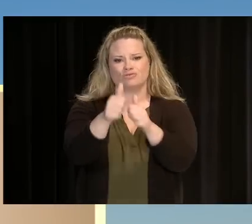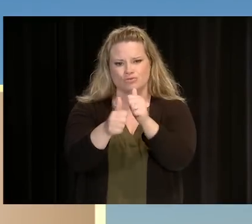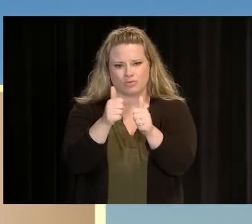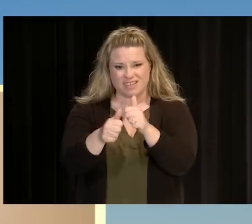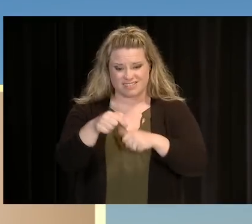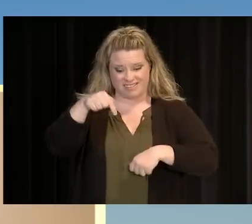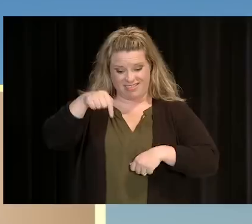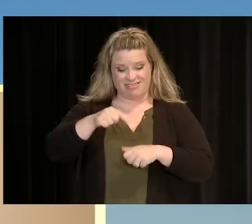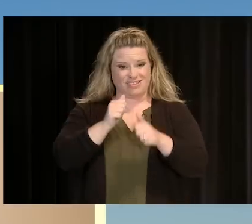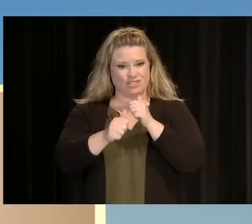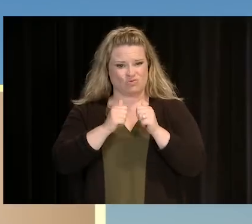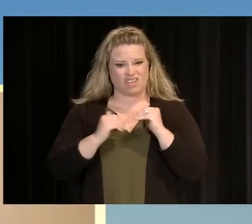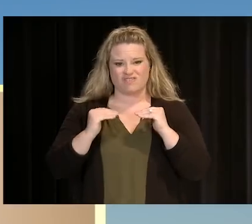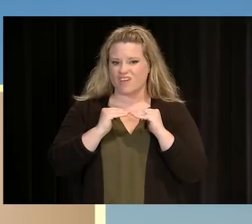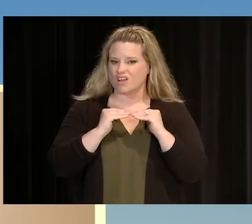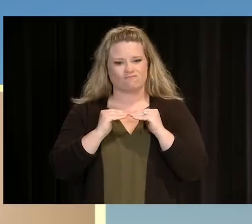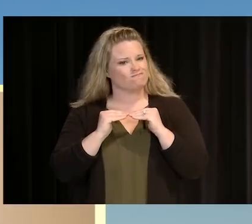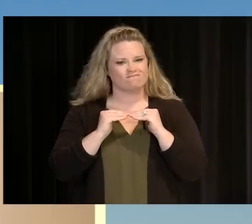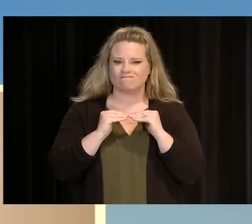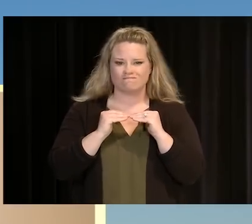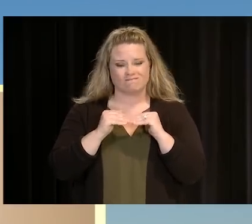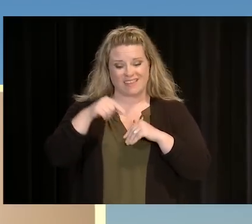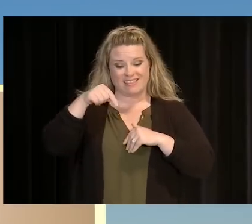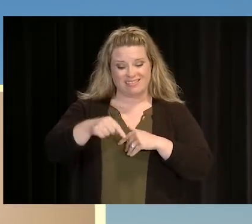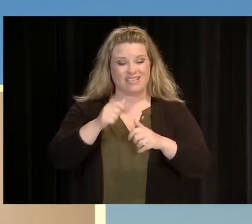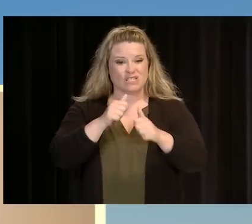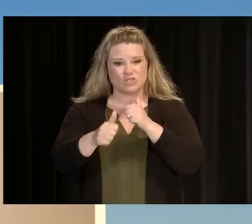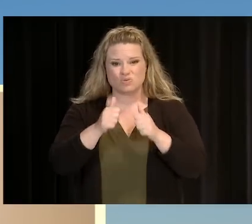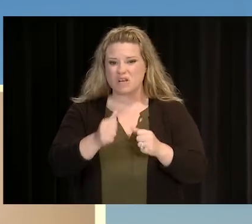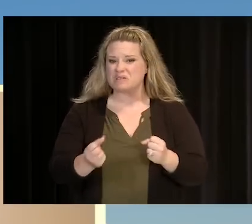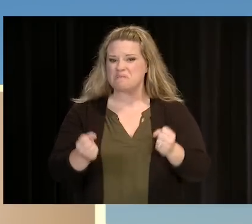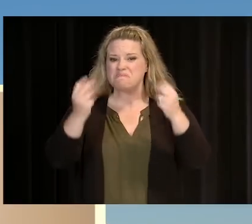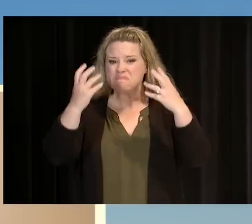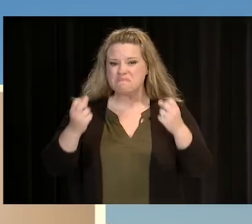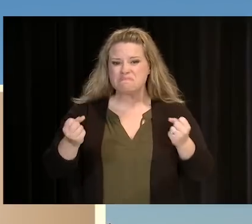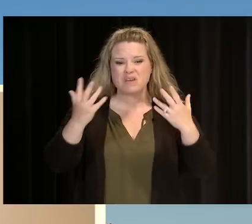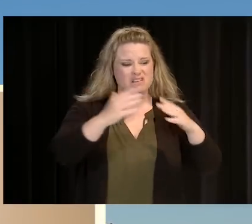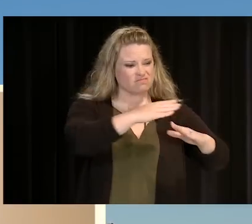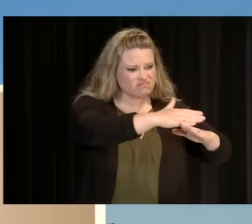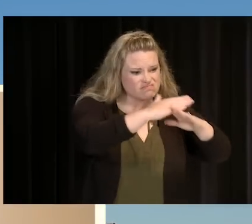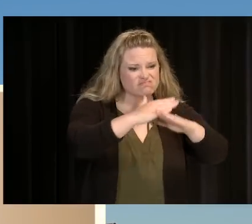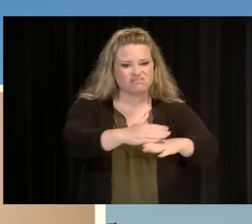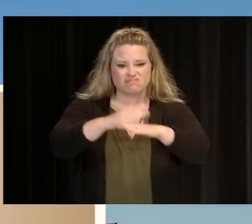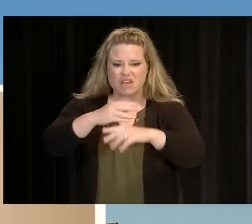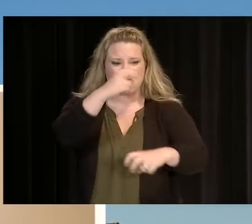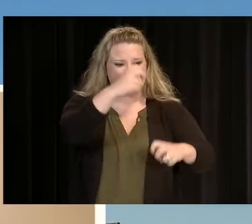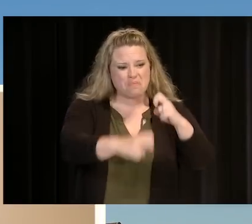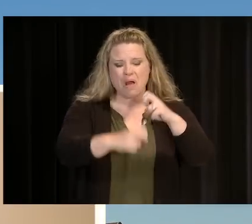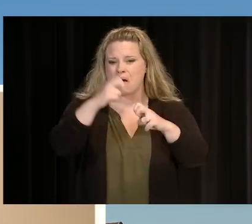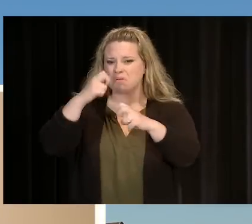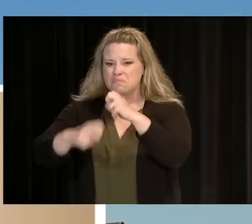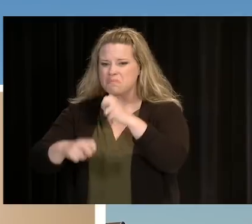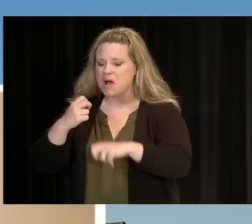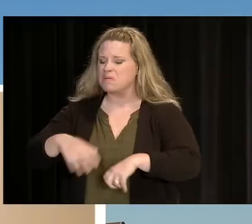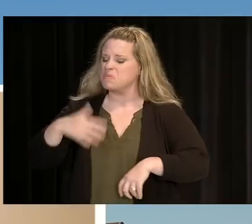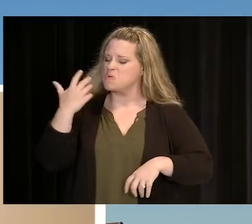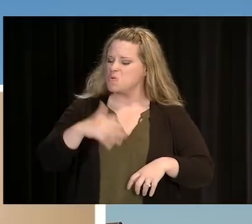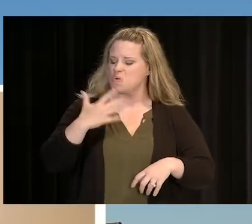WELL, I WANT TO SAY, THIS RACE WAS ANYTHING BUT FAIR. THIS RACE WAS THE RACE WITH MANY OBSTACLES, MANY TURNS, AND NO CLEAR FINISH LINE.